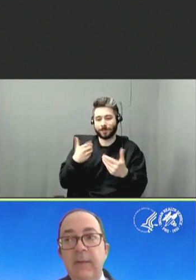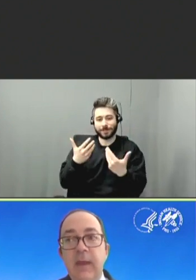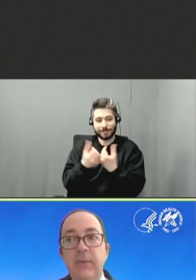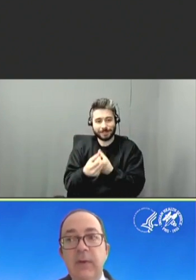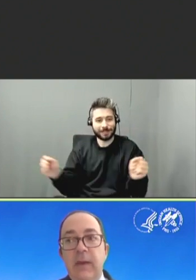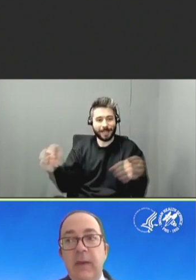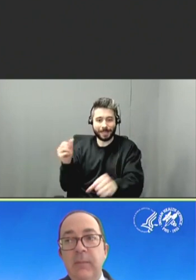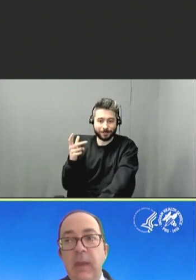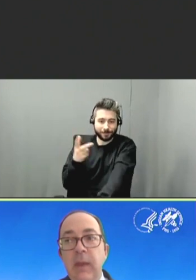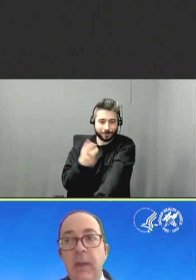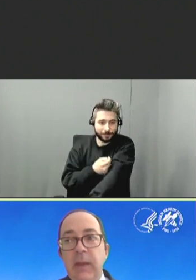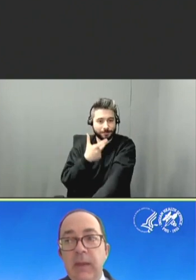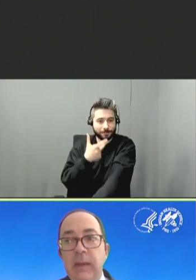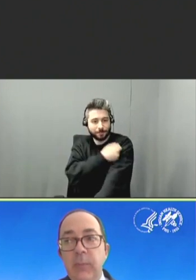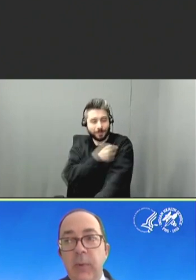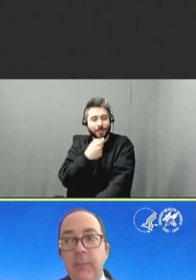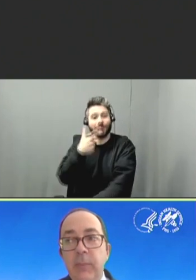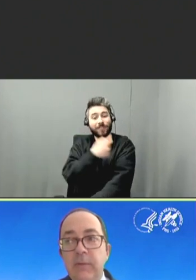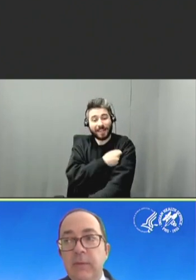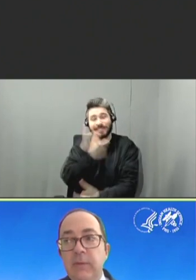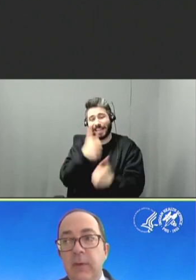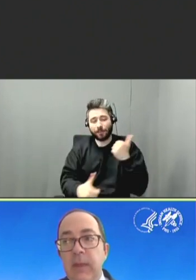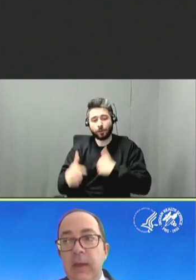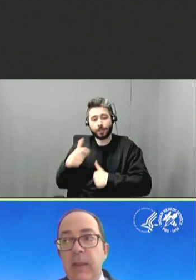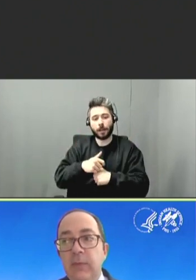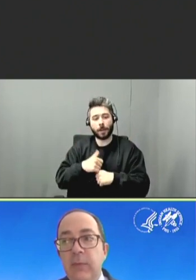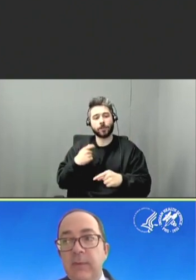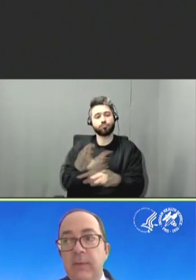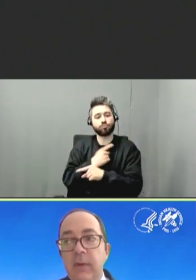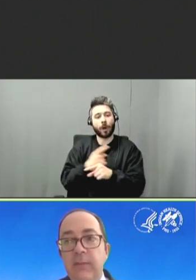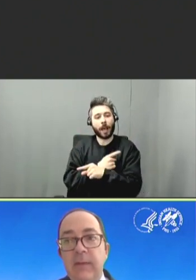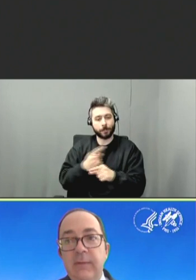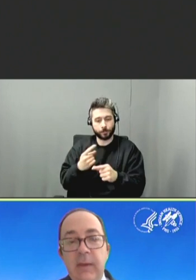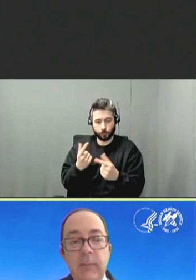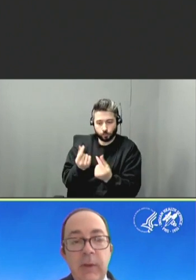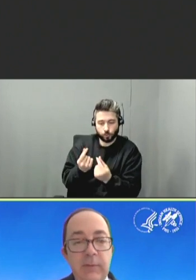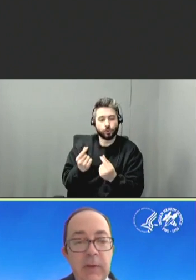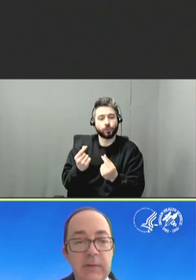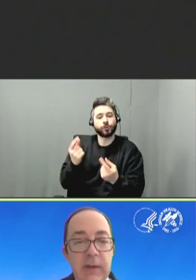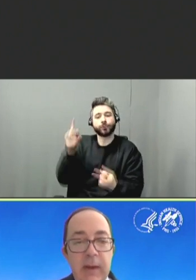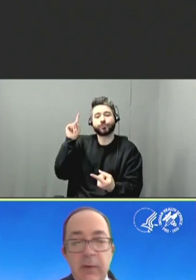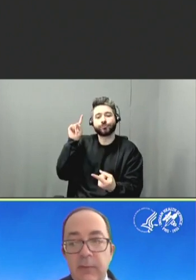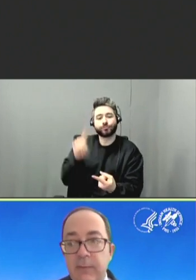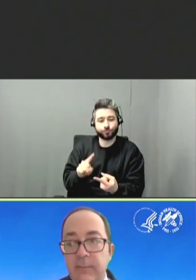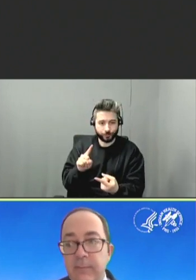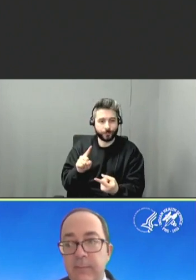every time by taking proper measures to mitigate the risk of vaccine administration errors.